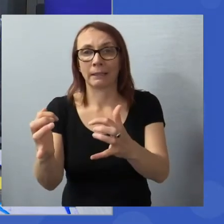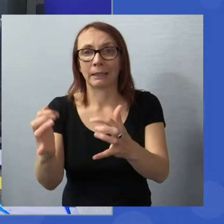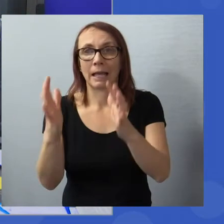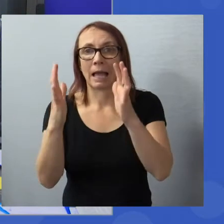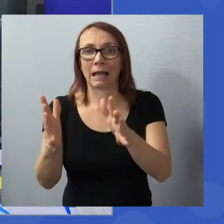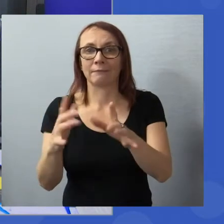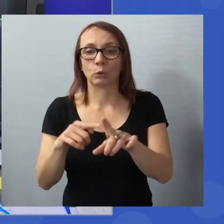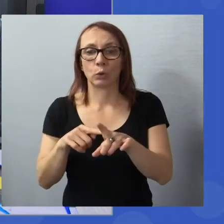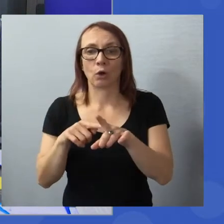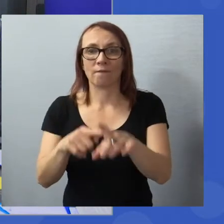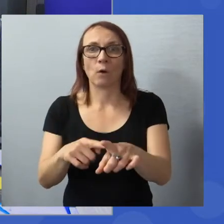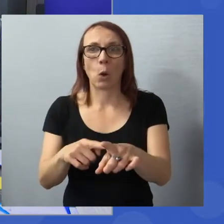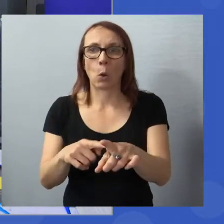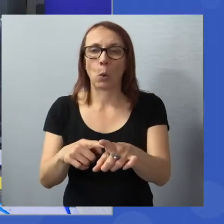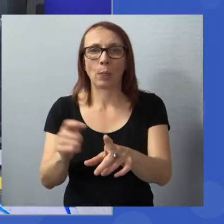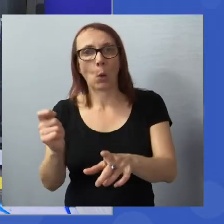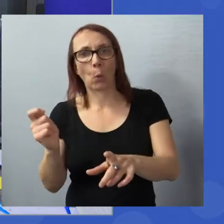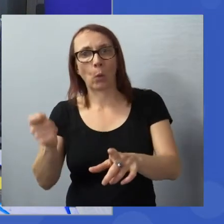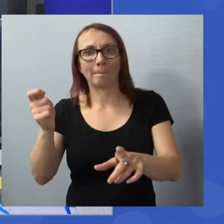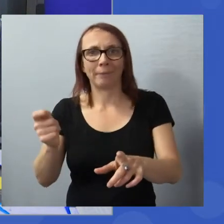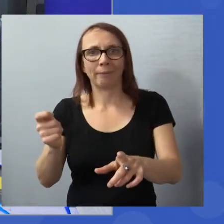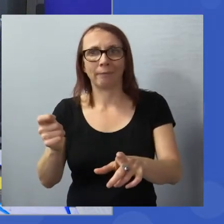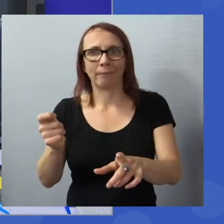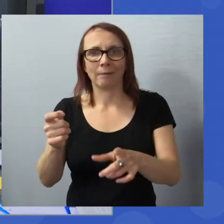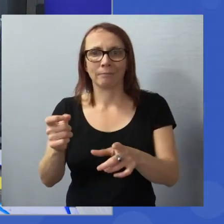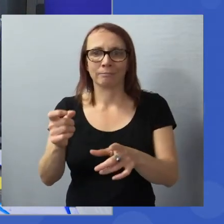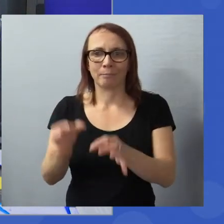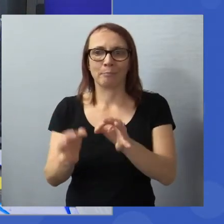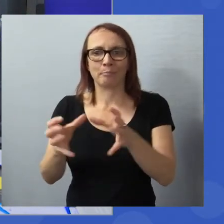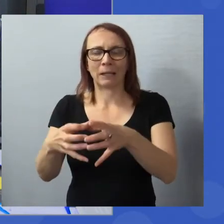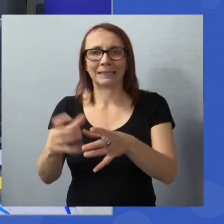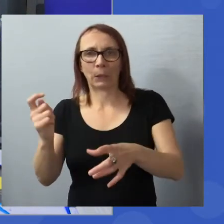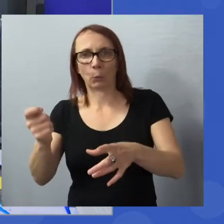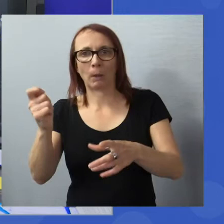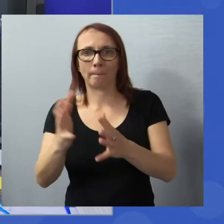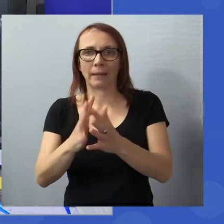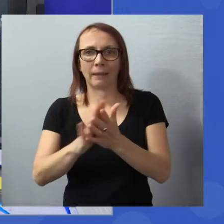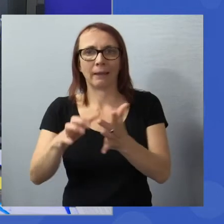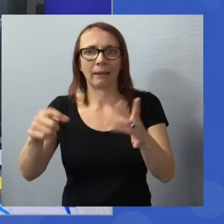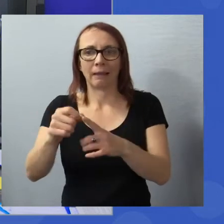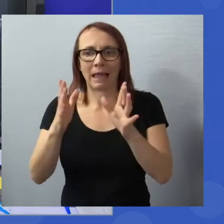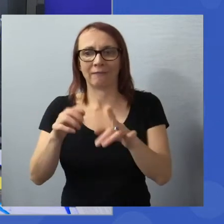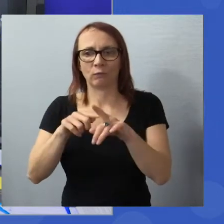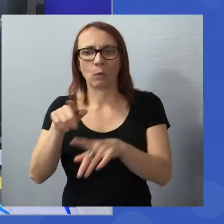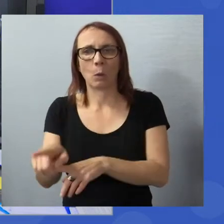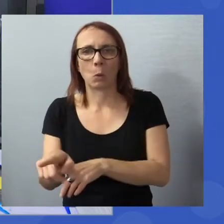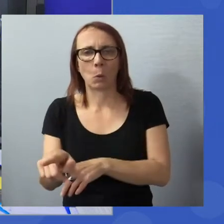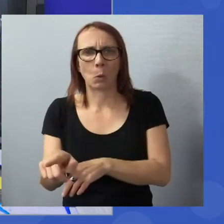whip and the vote and not to me seems very strange that the constituents don't